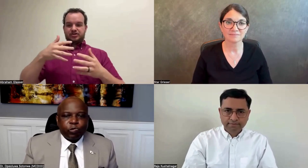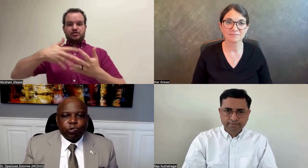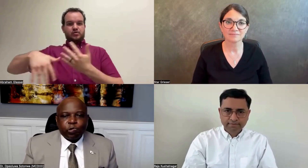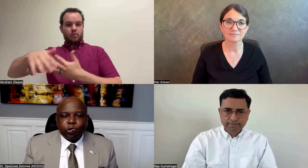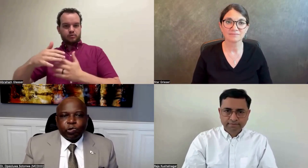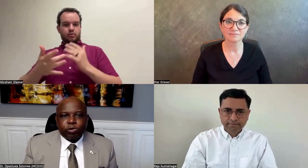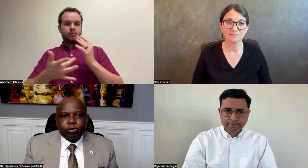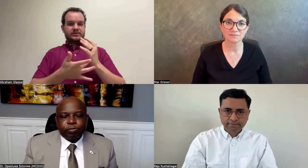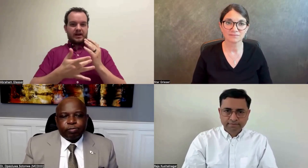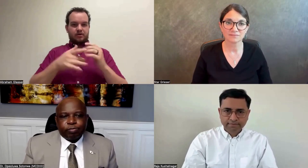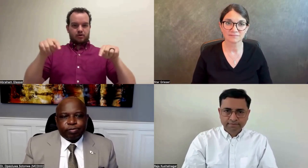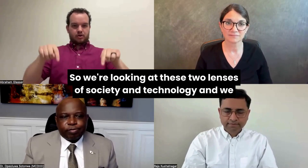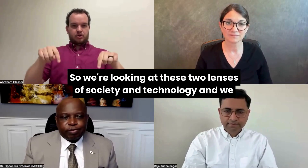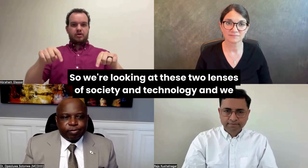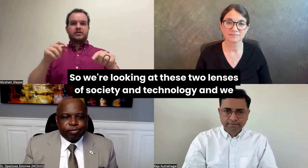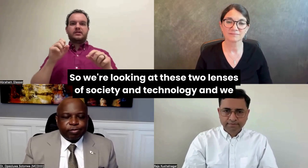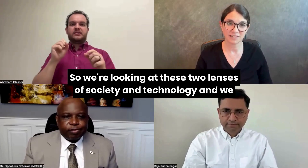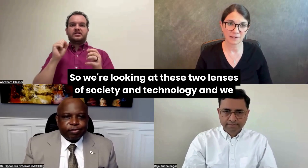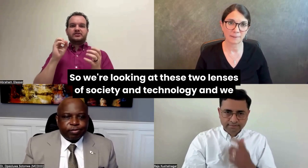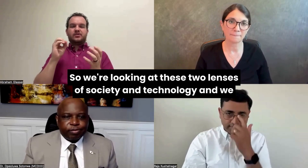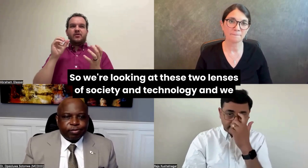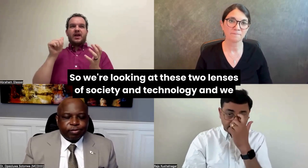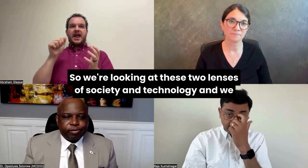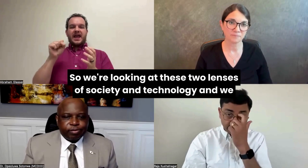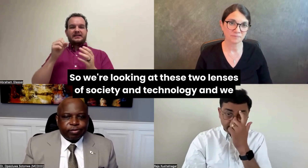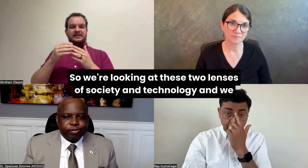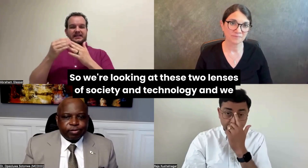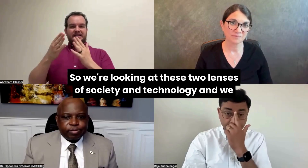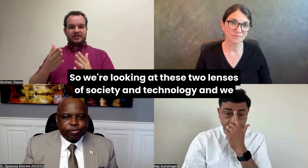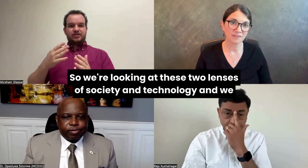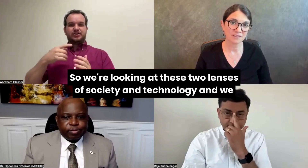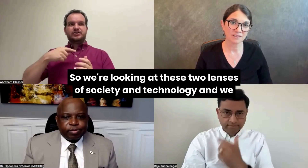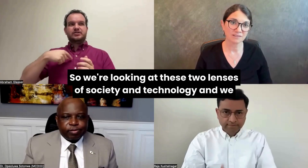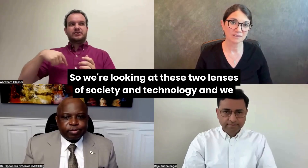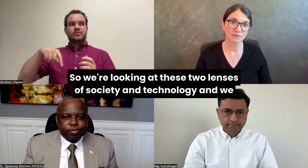So we're looking at these two lenses of society and technology and we